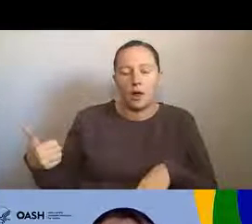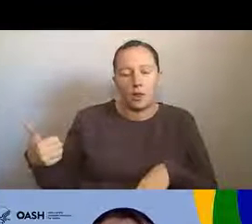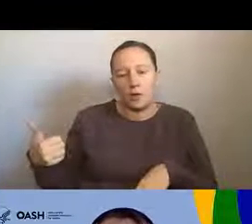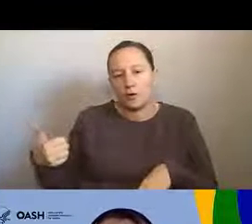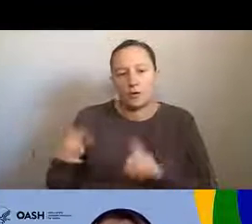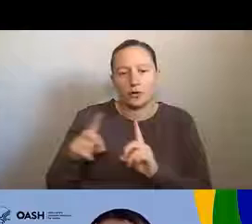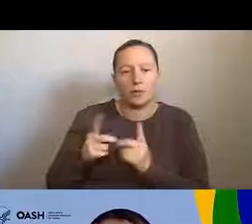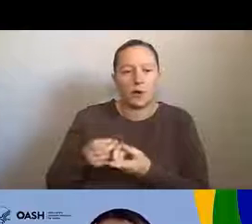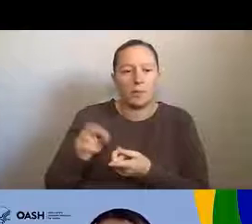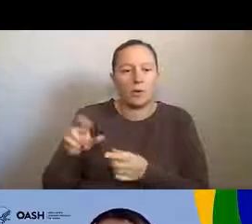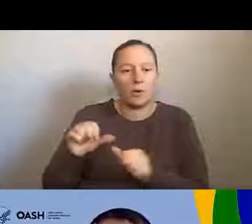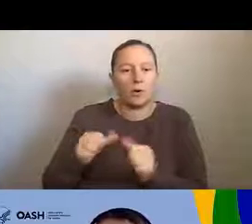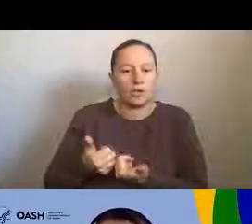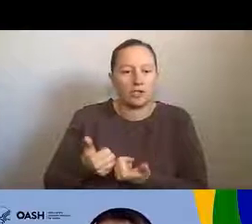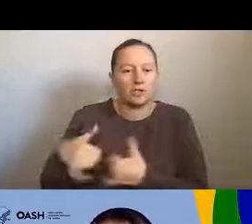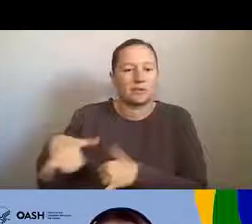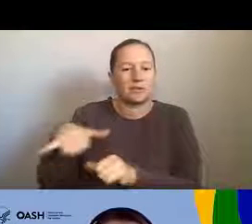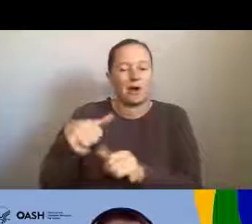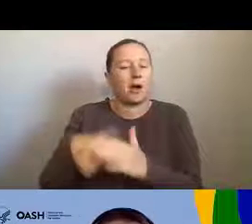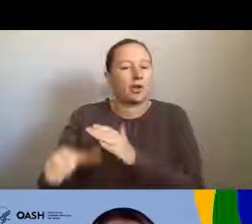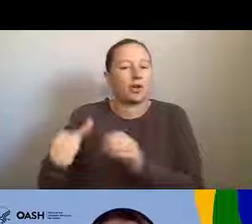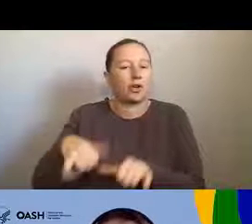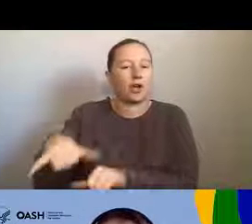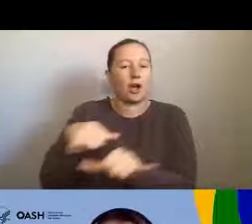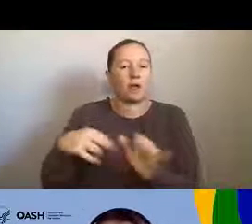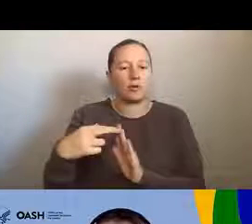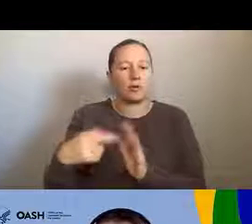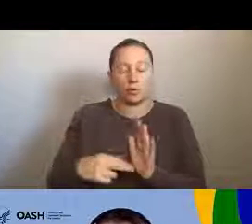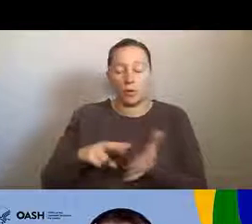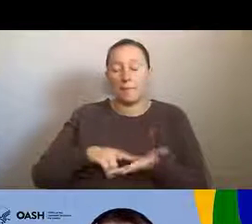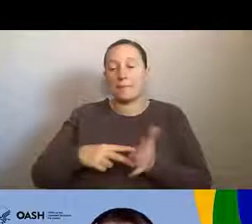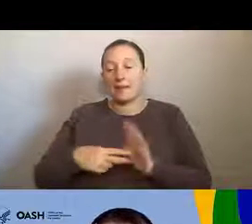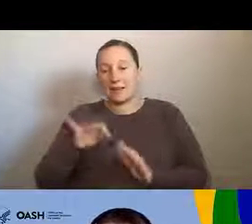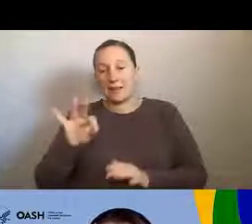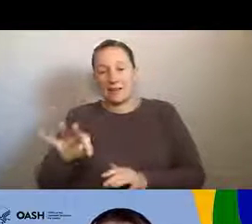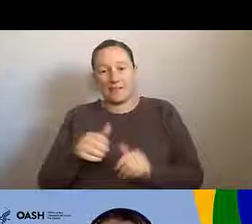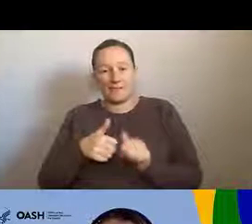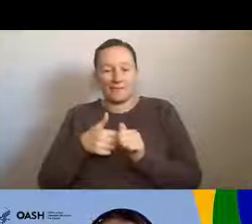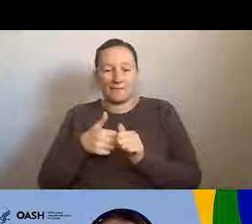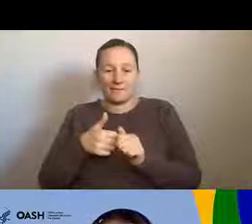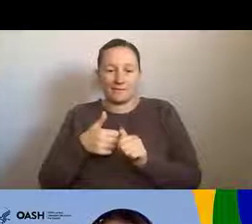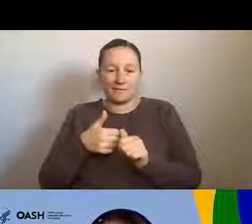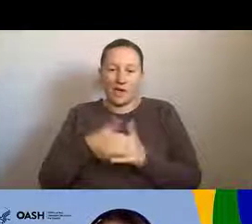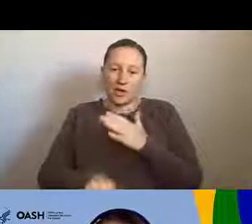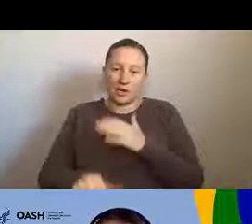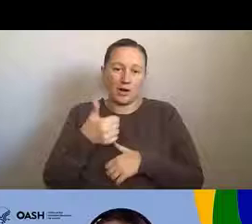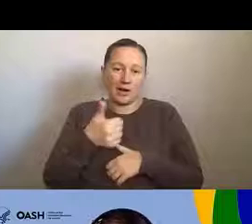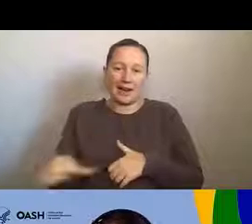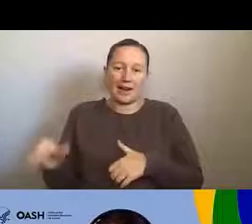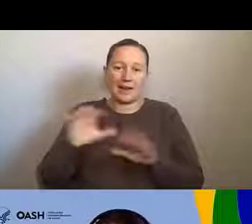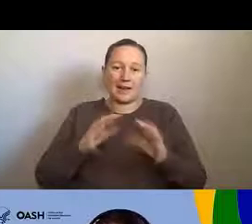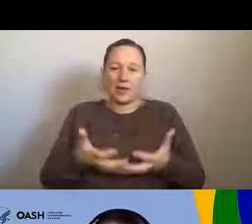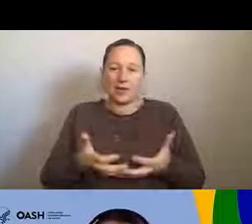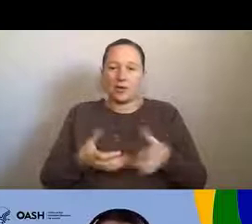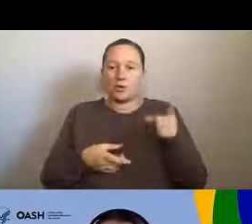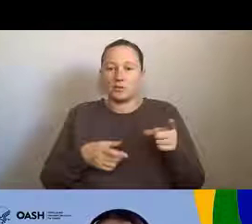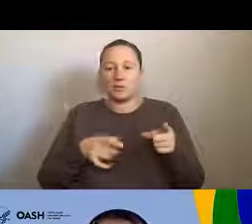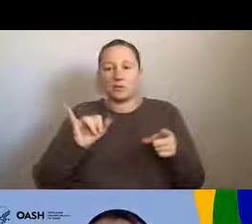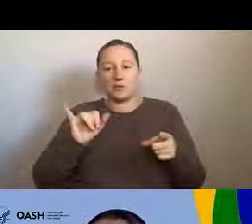Which means that if your research does fall into any of the categories that Yvonne outlined in her portion of the presentation,